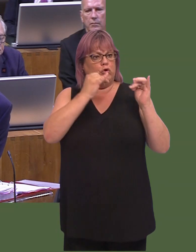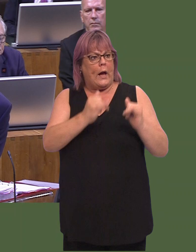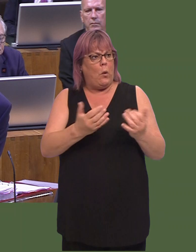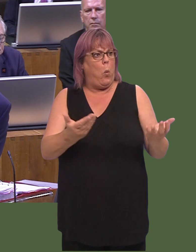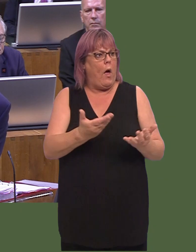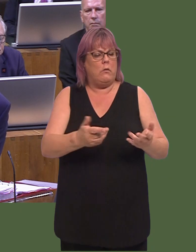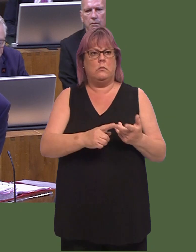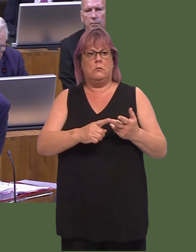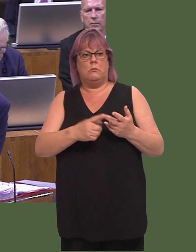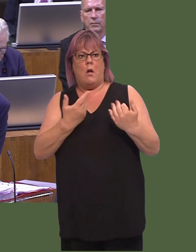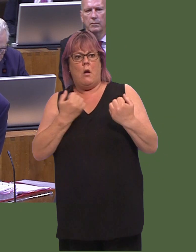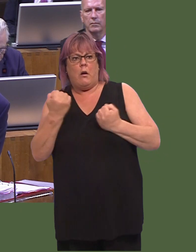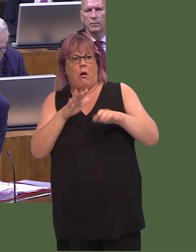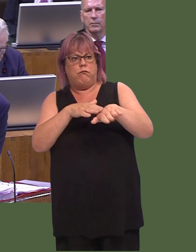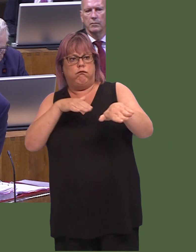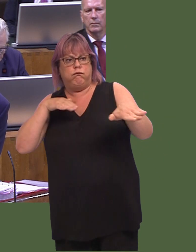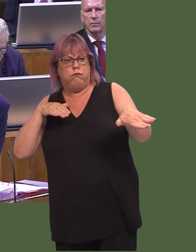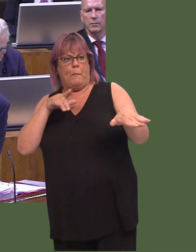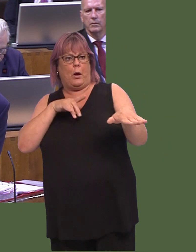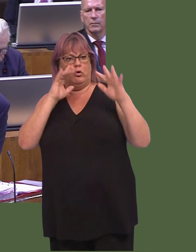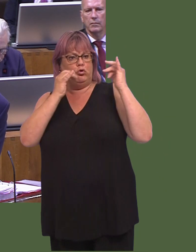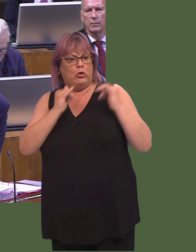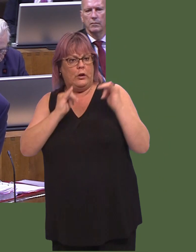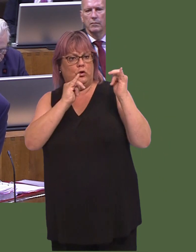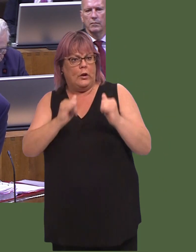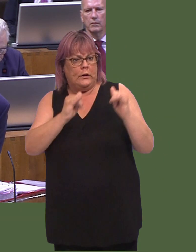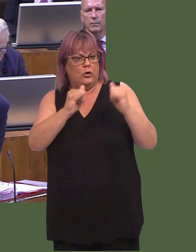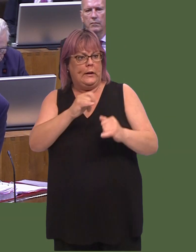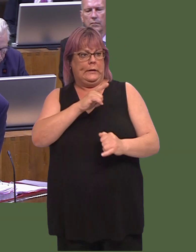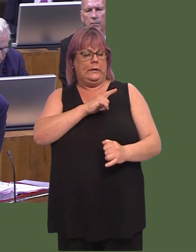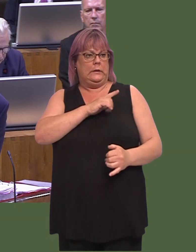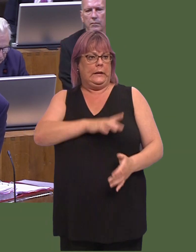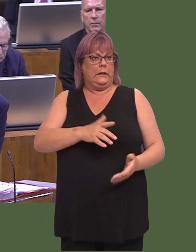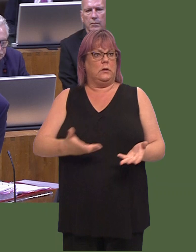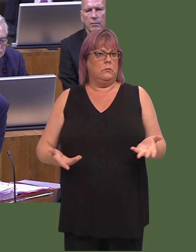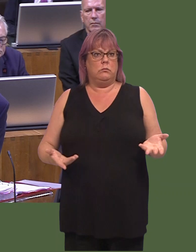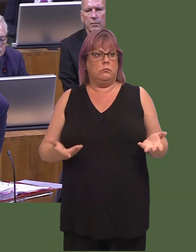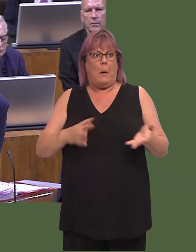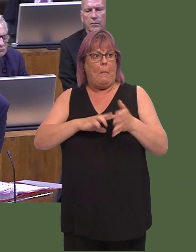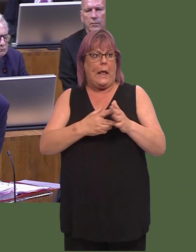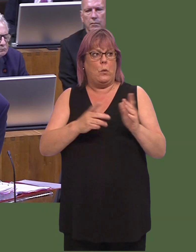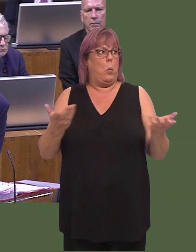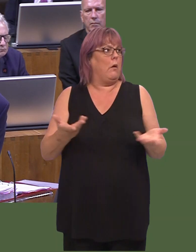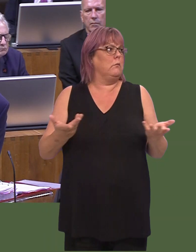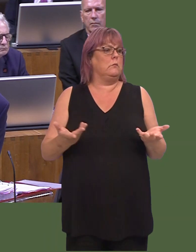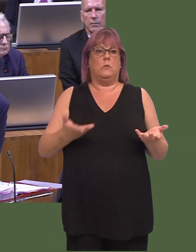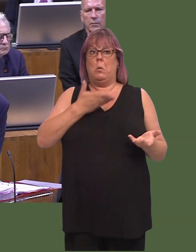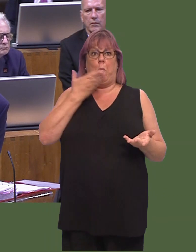possibly extra border controls, the queues of lorries that would be created as a result, and the parking that would be created as a result of that?